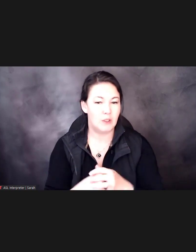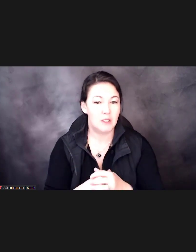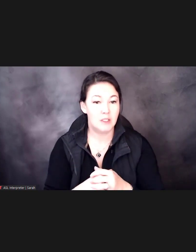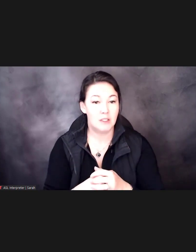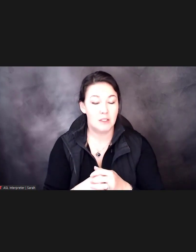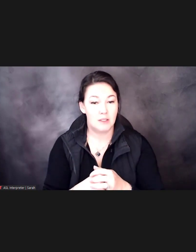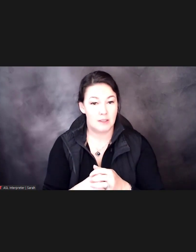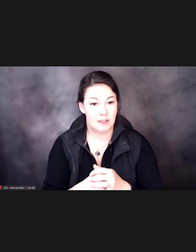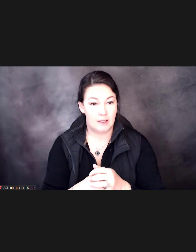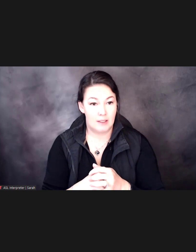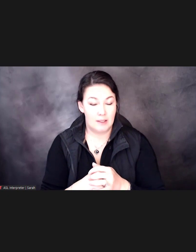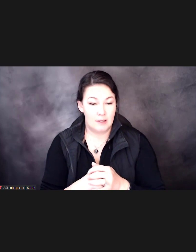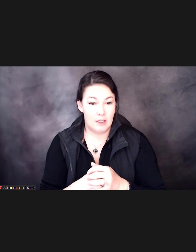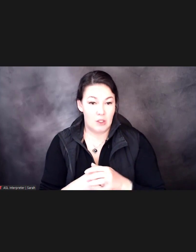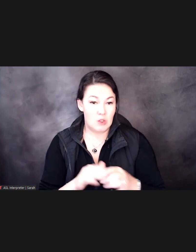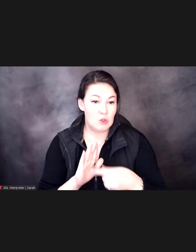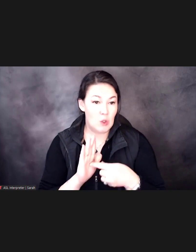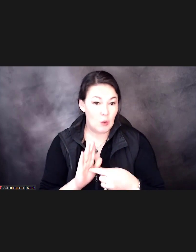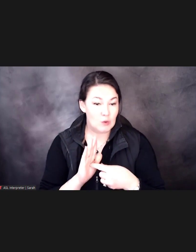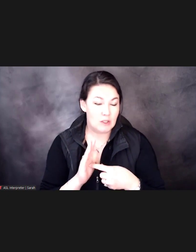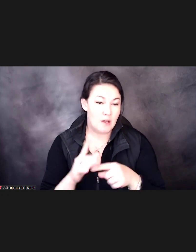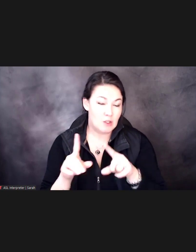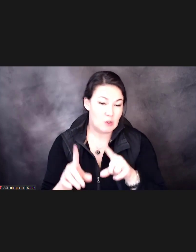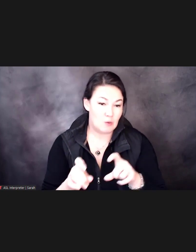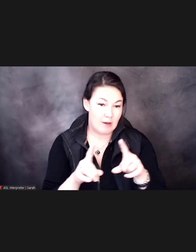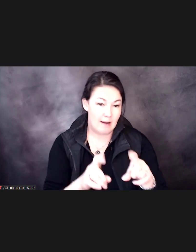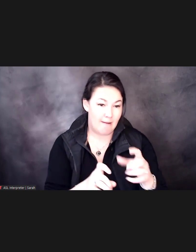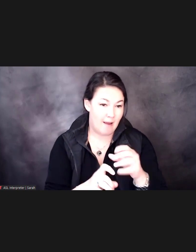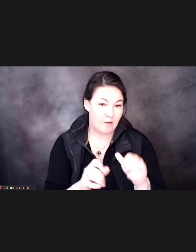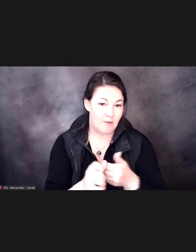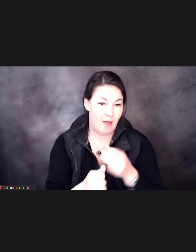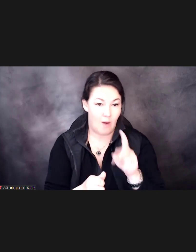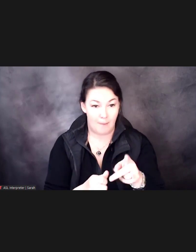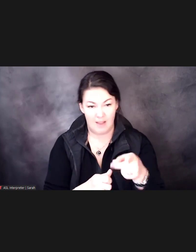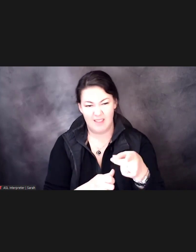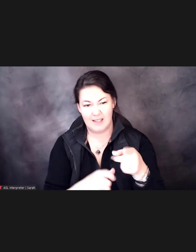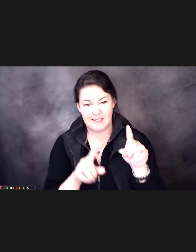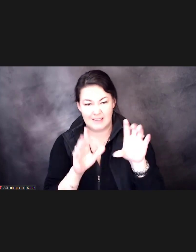that outlines the screen screening and follow-up protocol, and this is